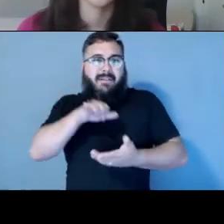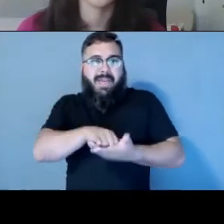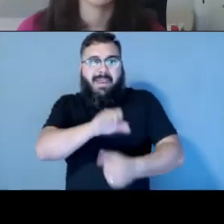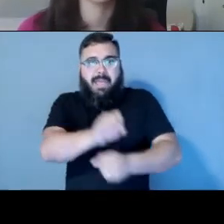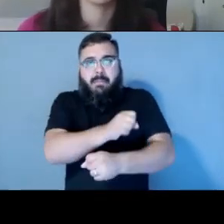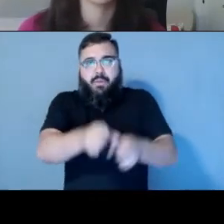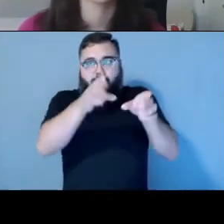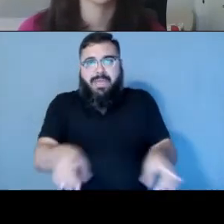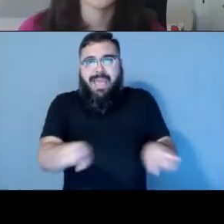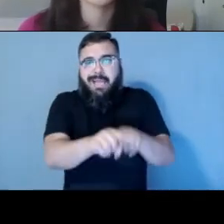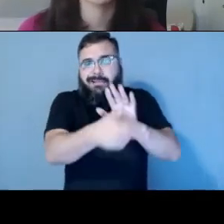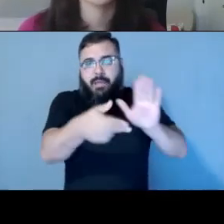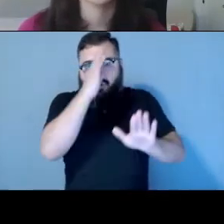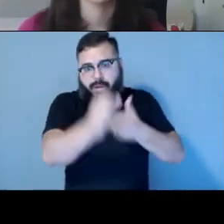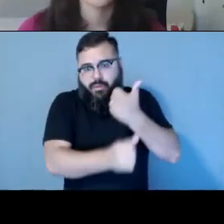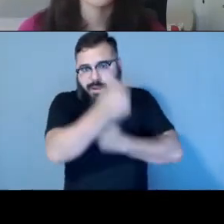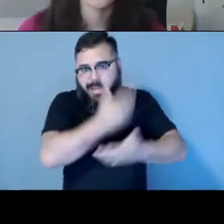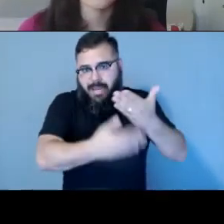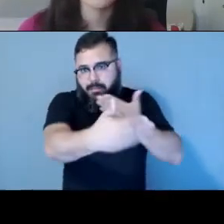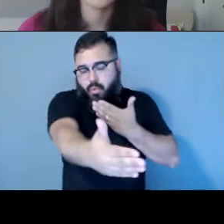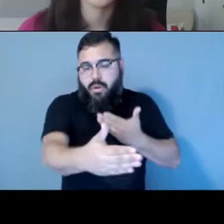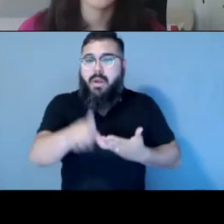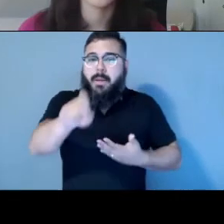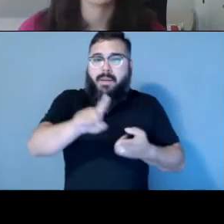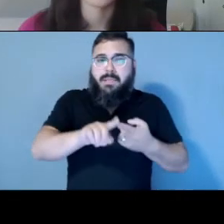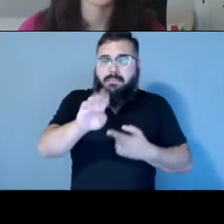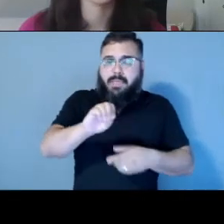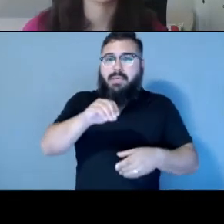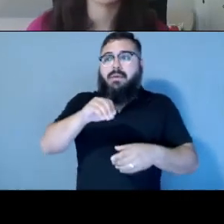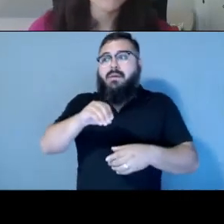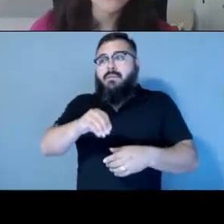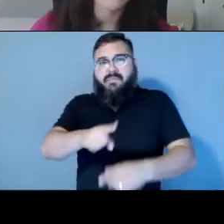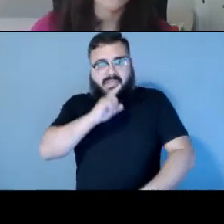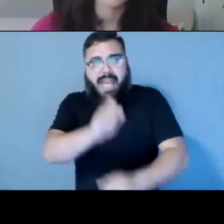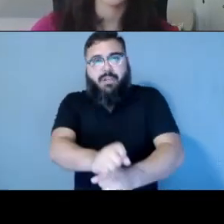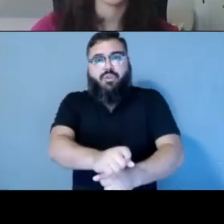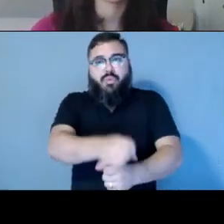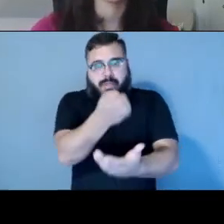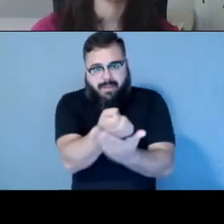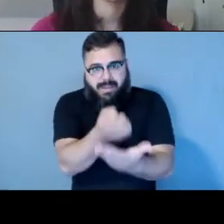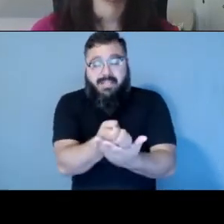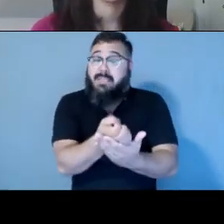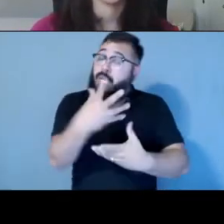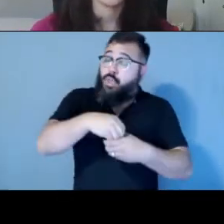So again, must be based on objective, factual evidence, including medical evidence and advancements